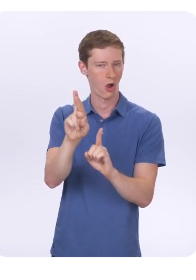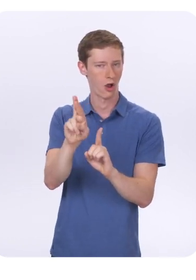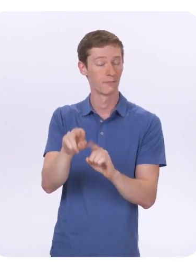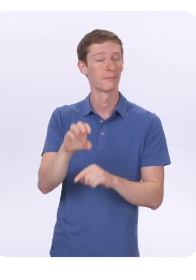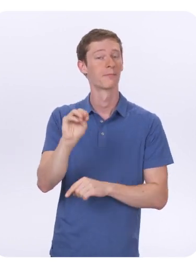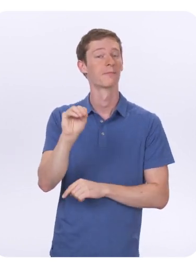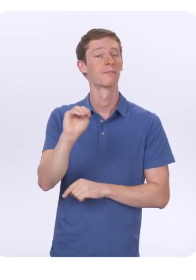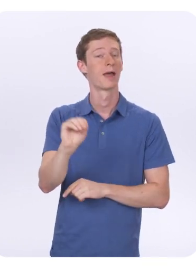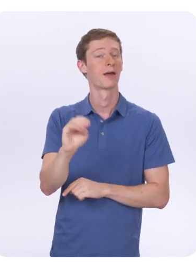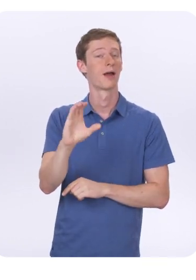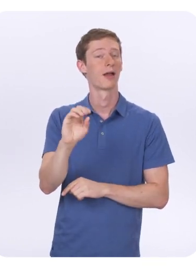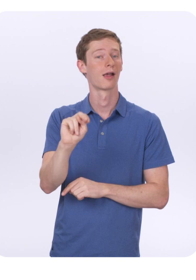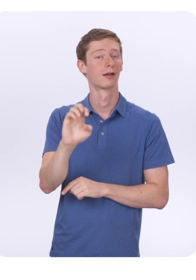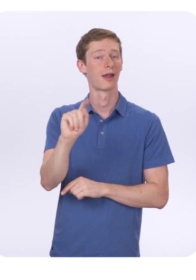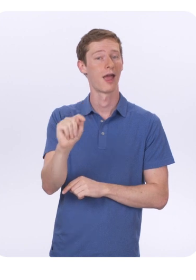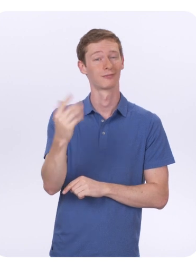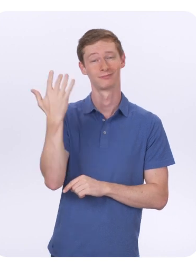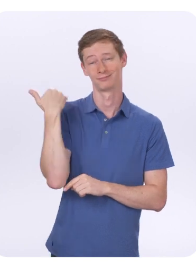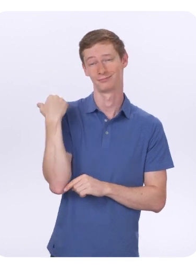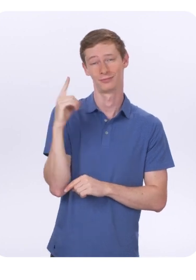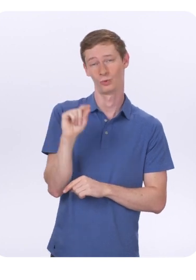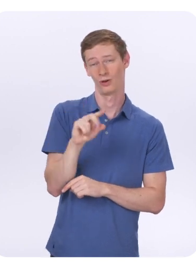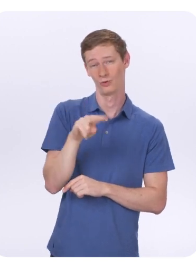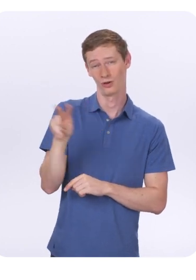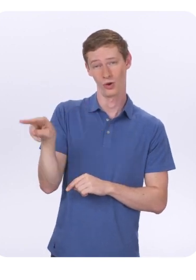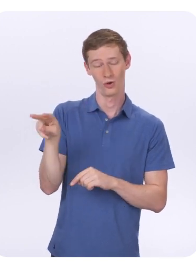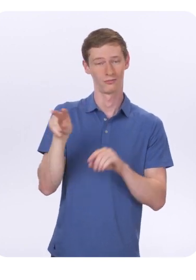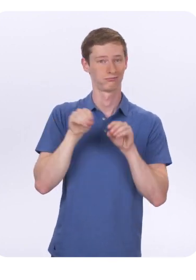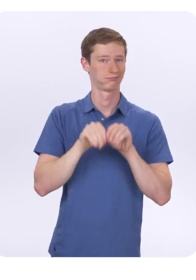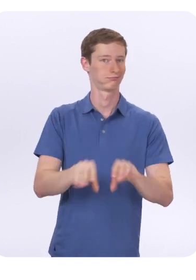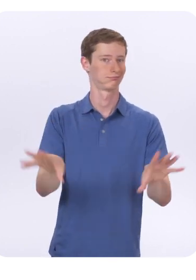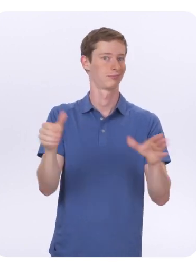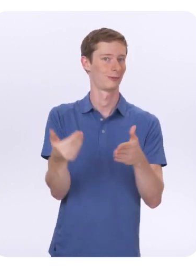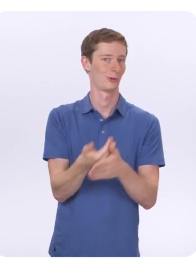we introduced a host of new features that enabled augmented reality.